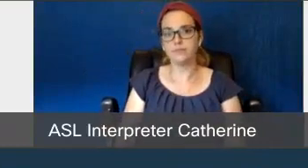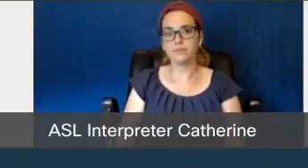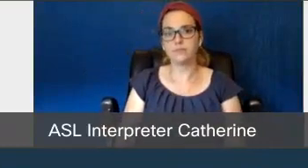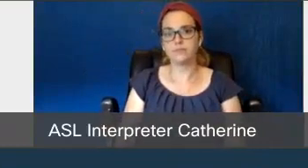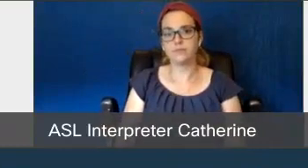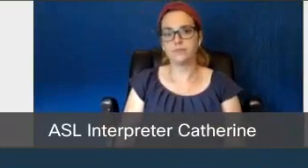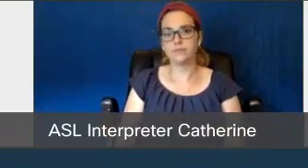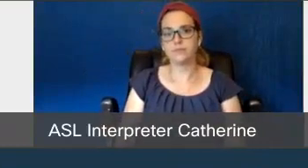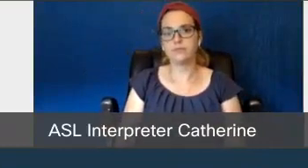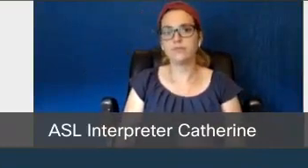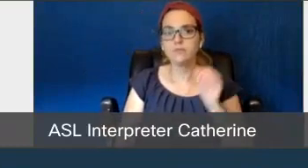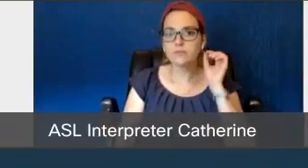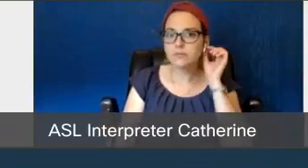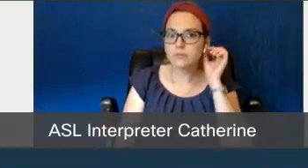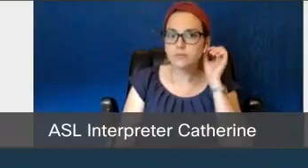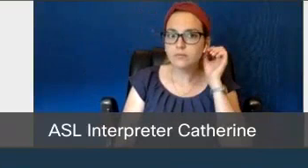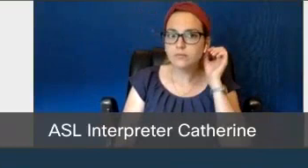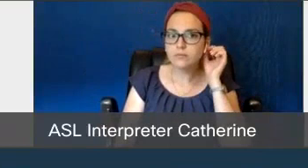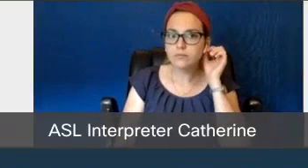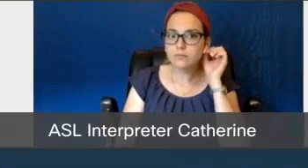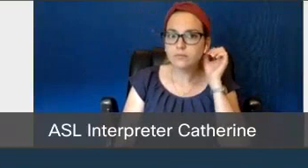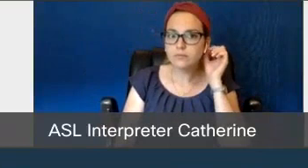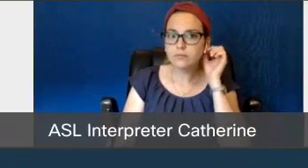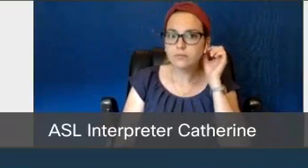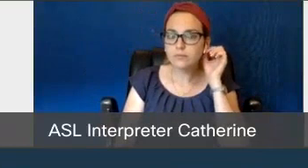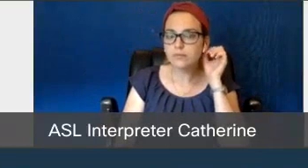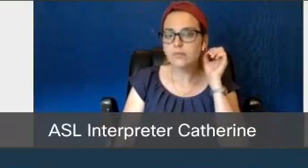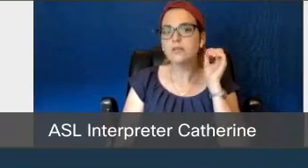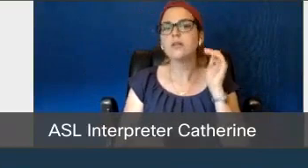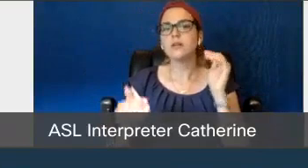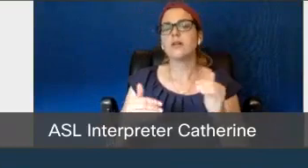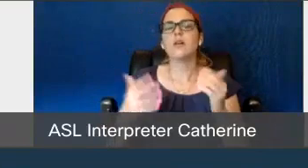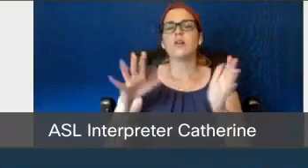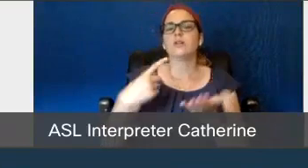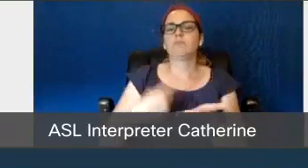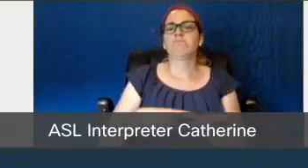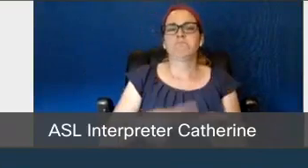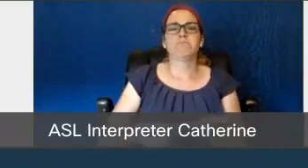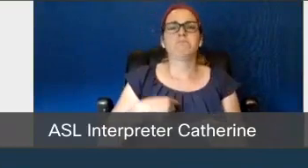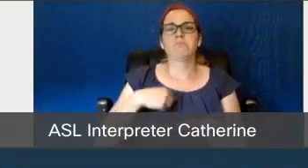We talking about this so I'm gonna move through this, but I will highlight what we have in Erie County.